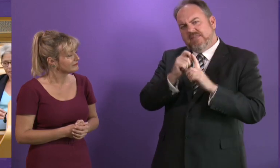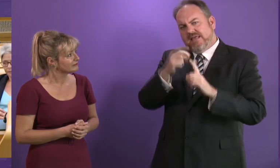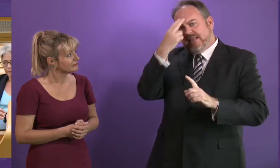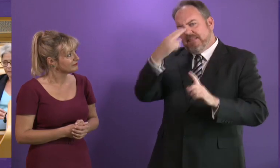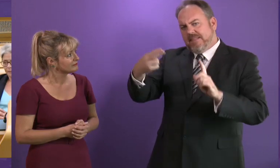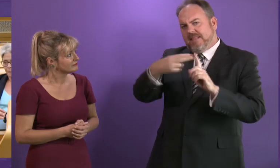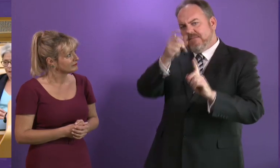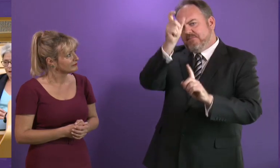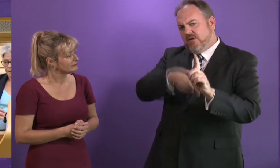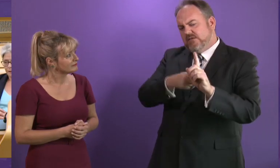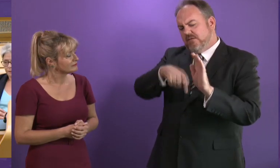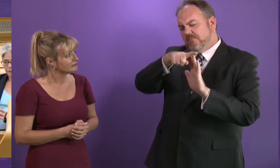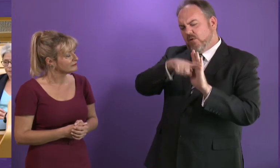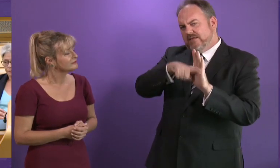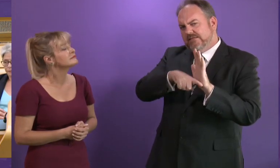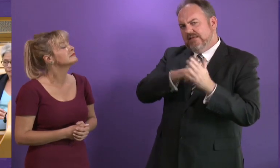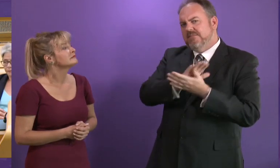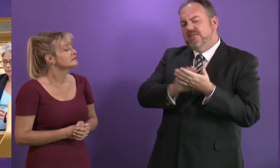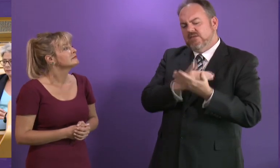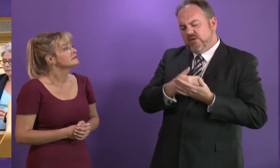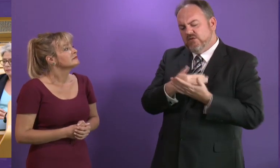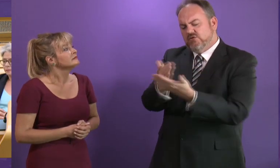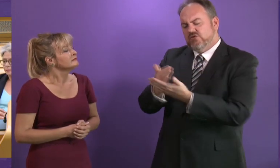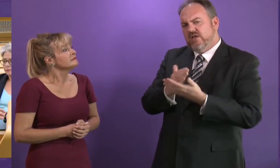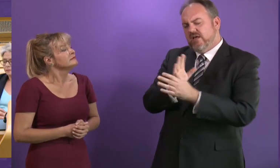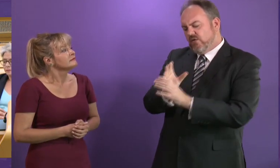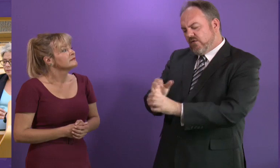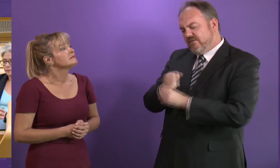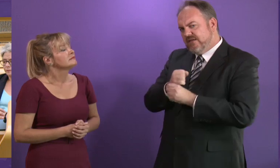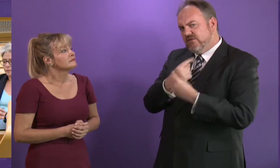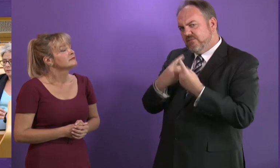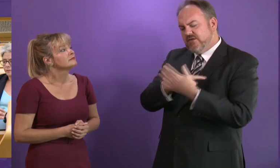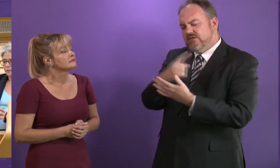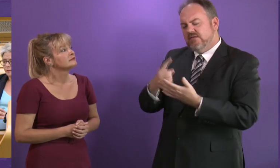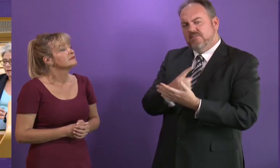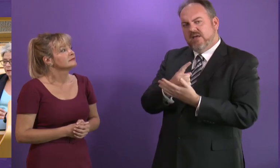to share confidential information about children in Scotland without the child or young person